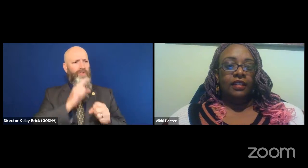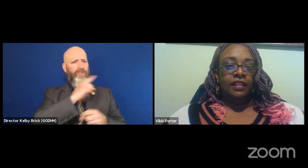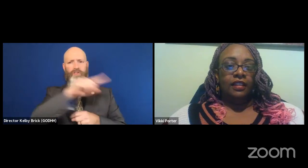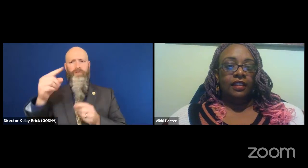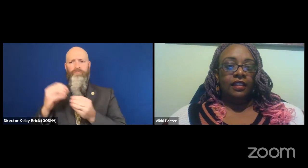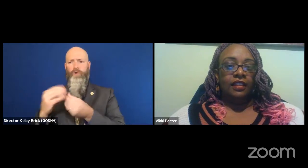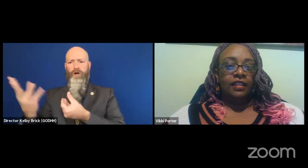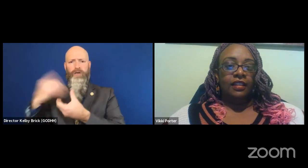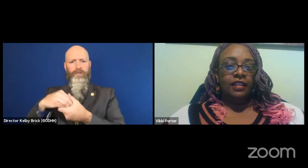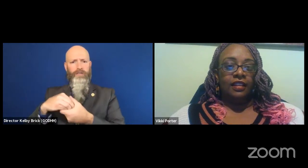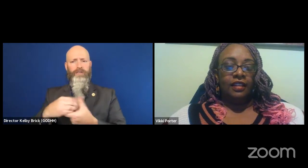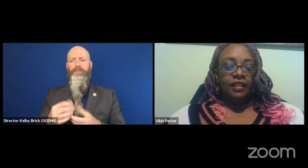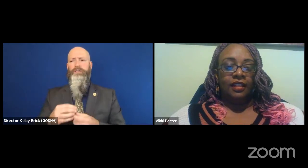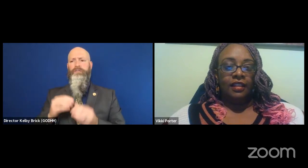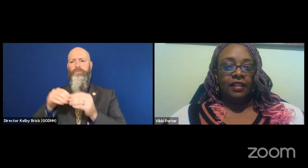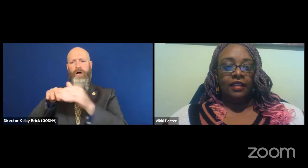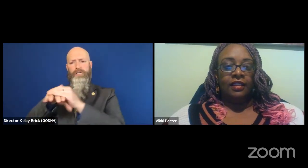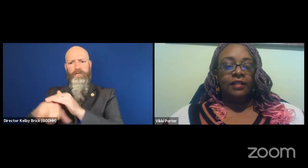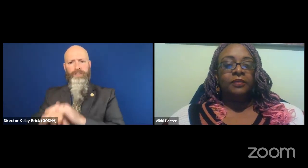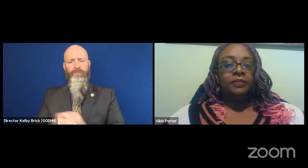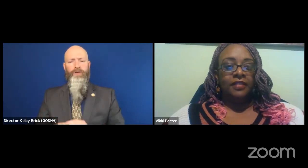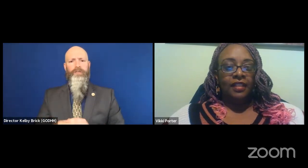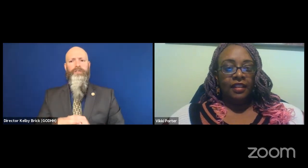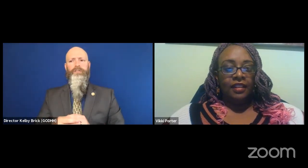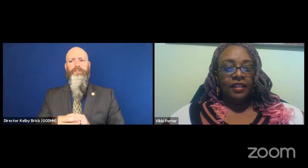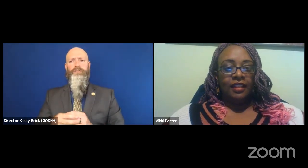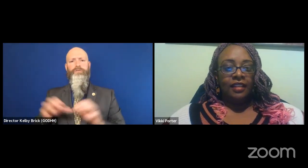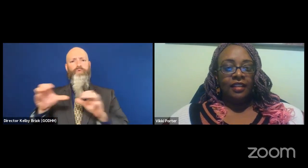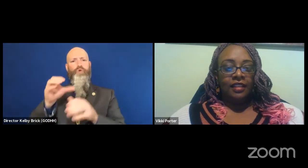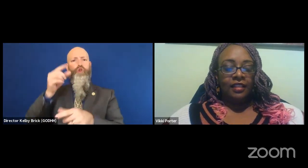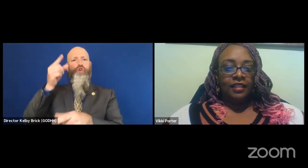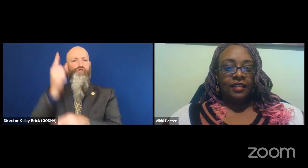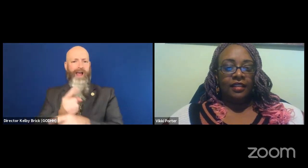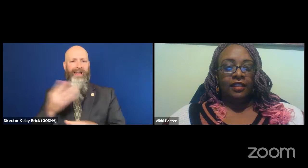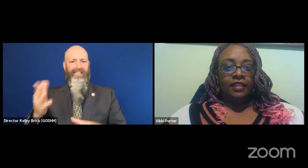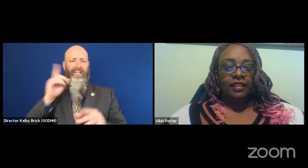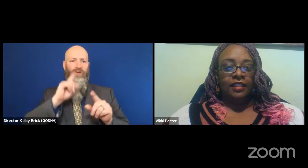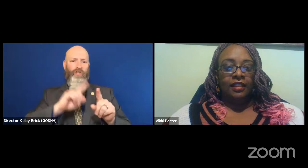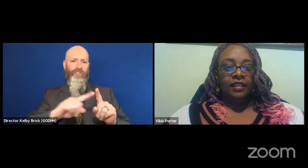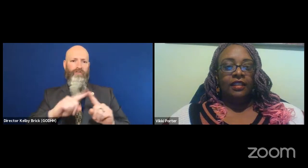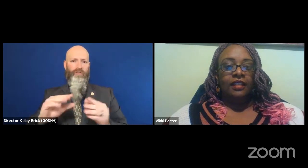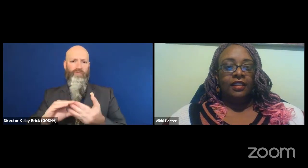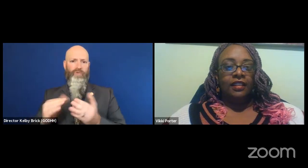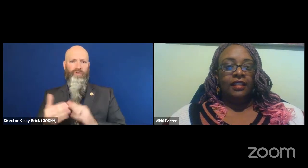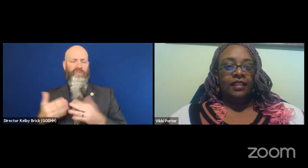to do better, to make sure that we're more inclusive in various areas to make sure that